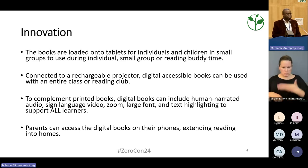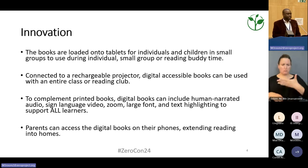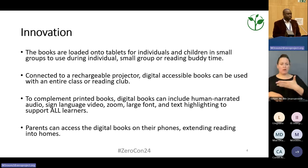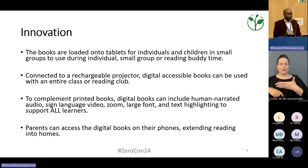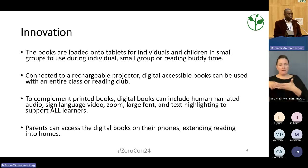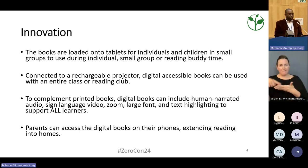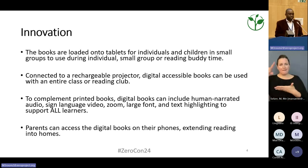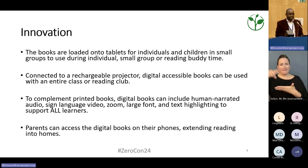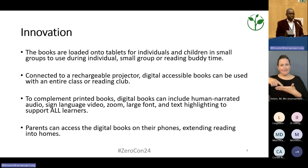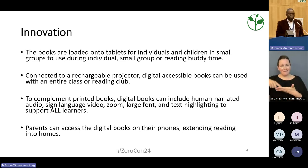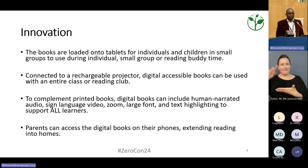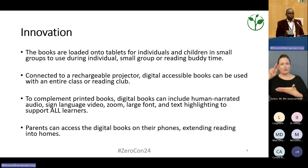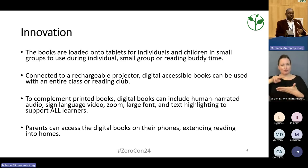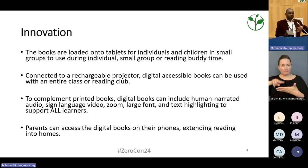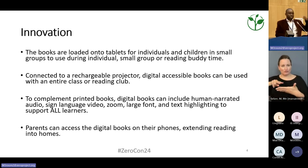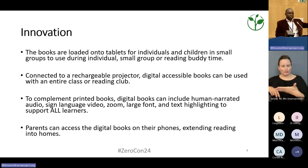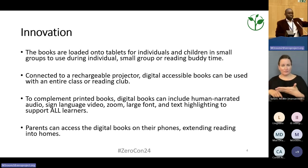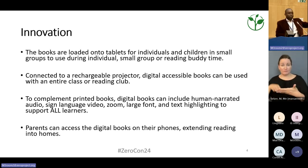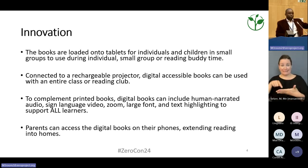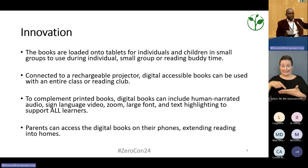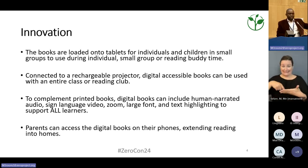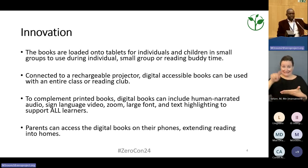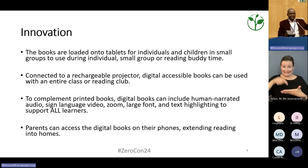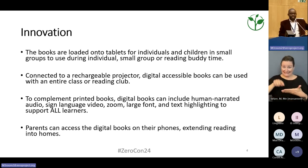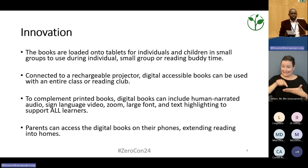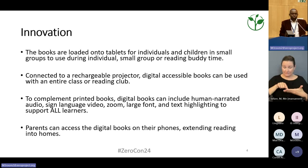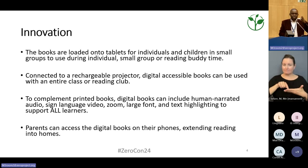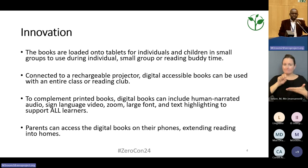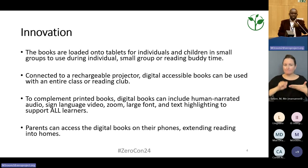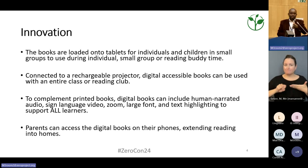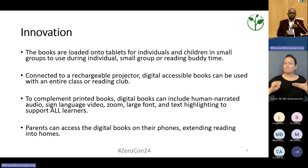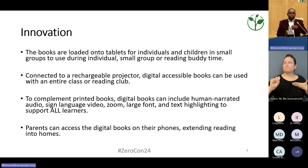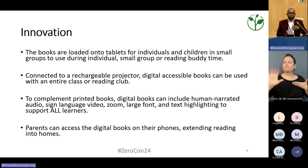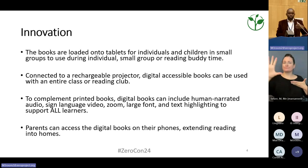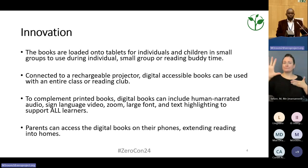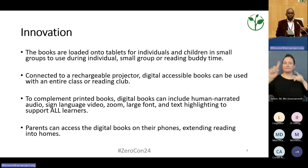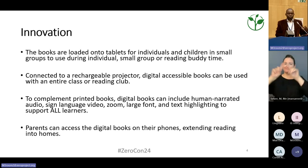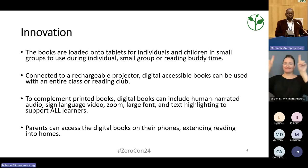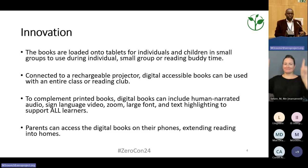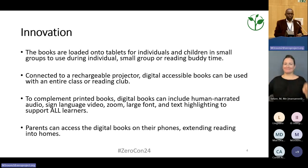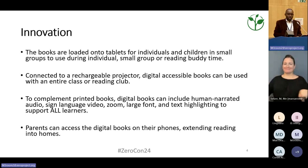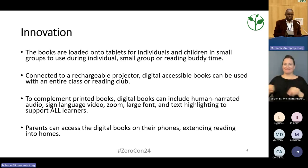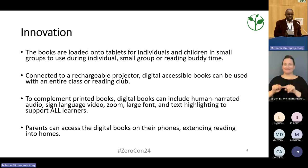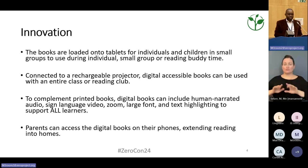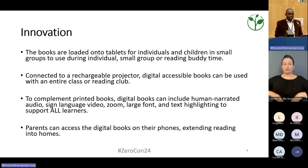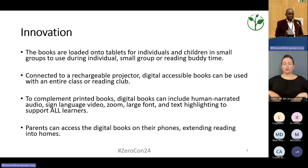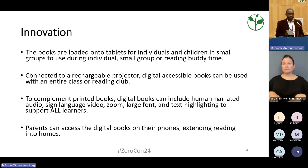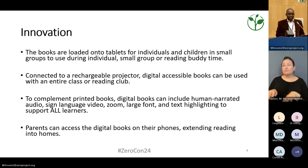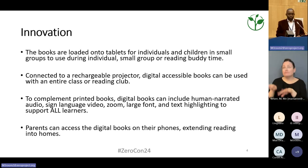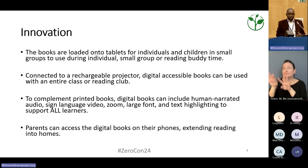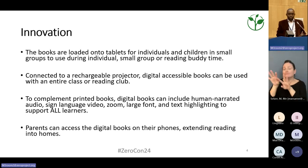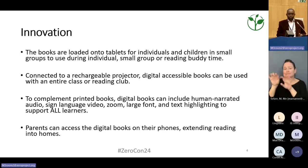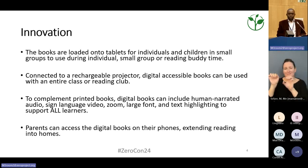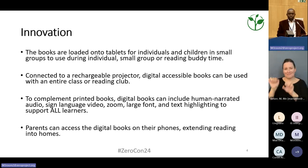rechargeable projectors where you charge somewhere and they go up to more than 12 hours. That one is